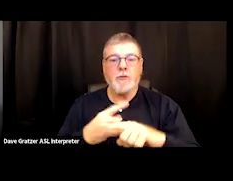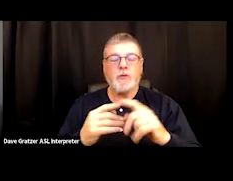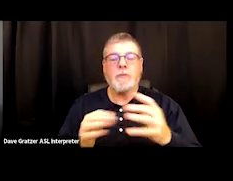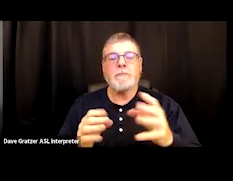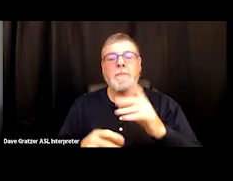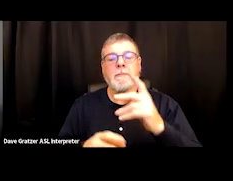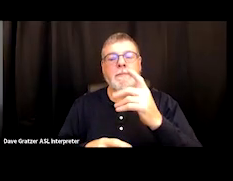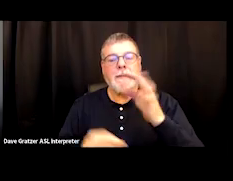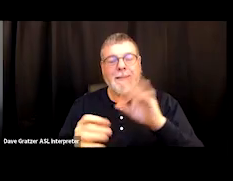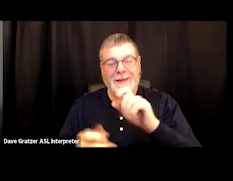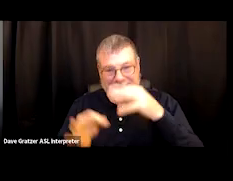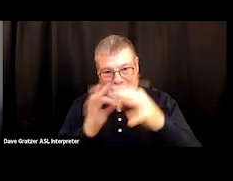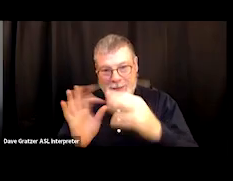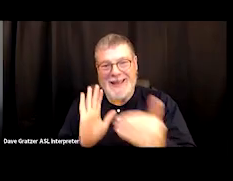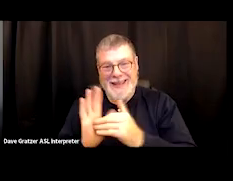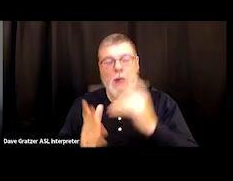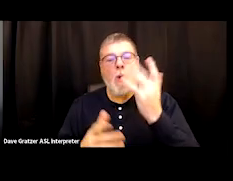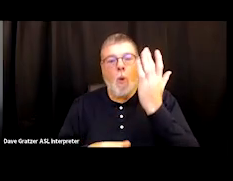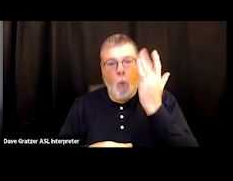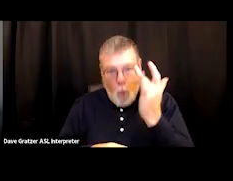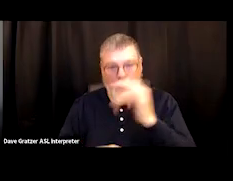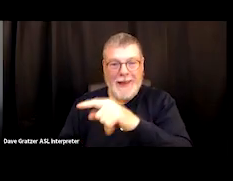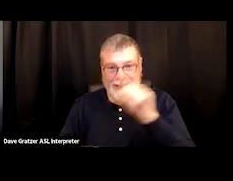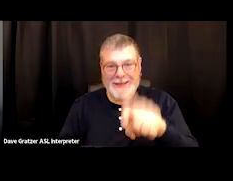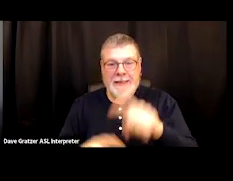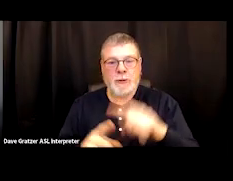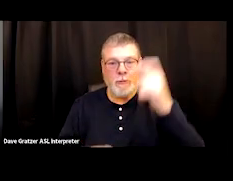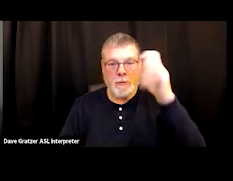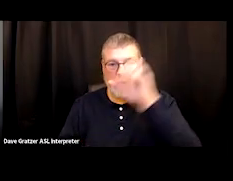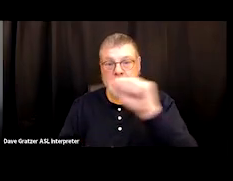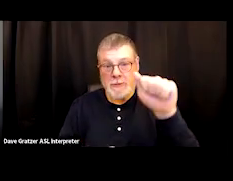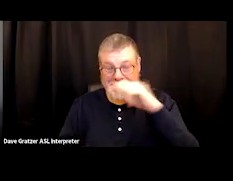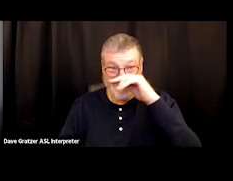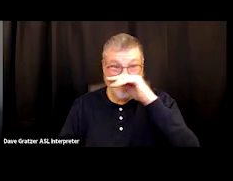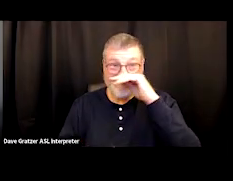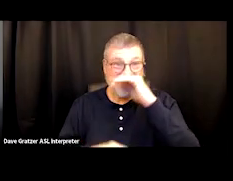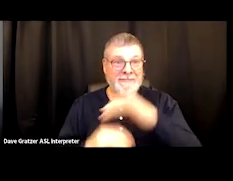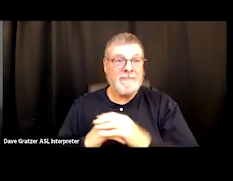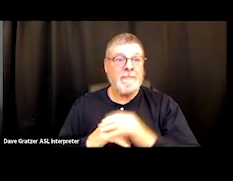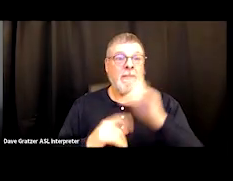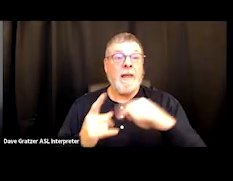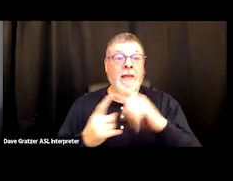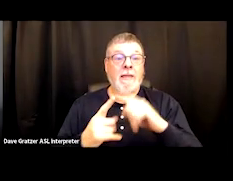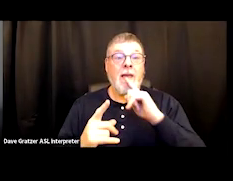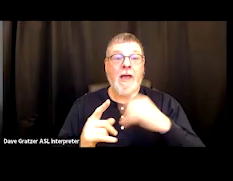disabling health conditions. Then you would provide your name, your contact information. You'll sign it and date it.